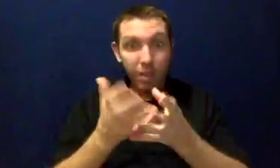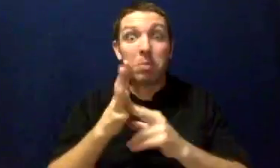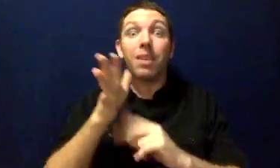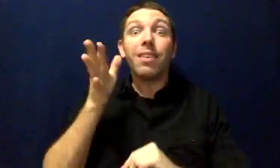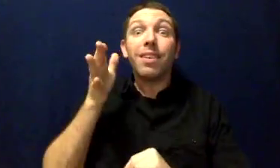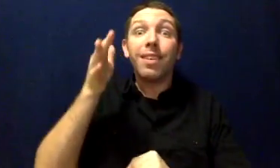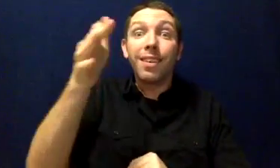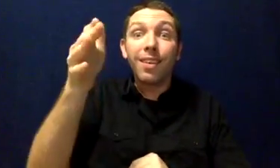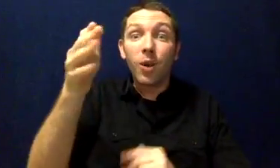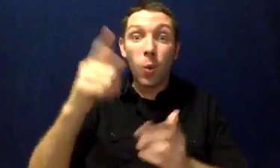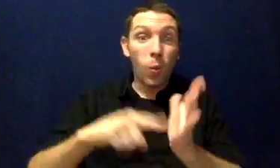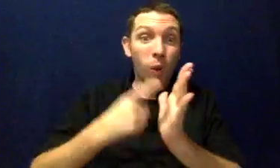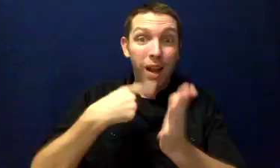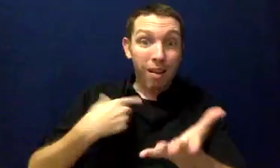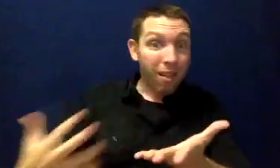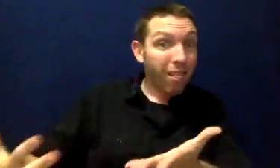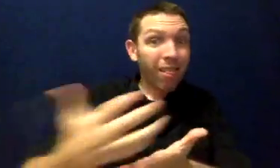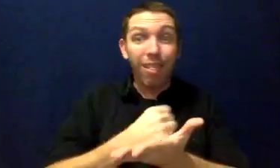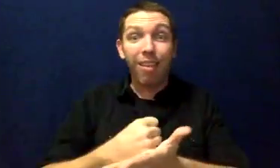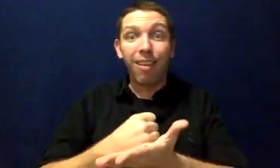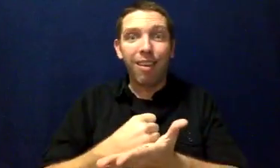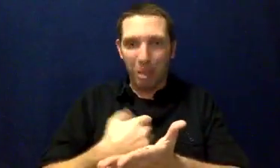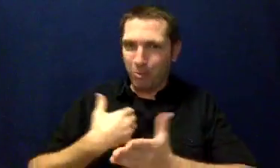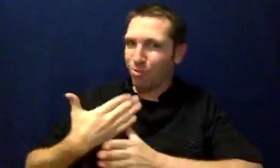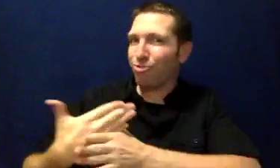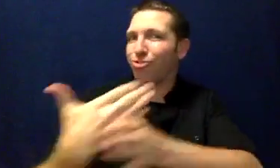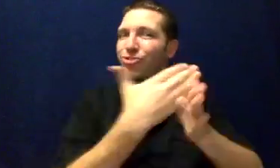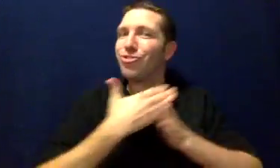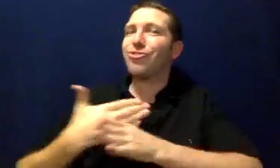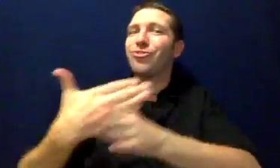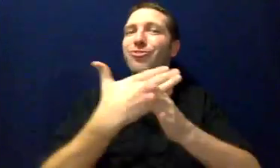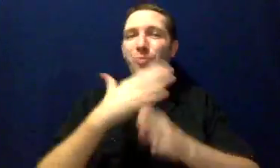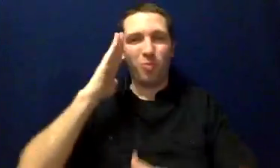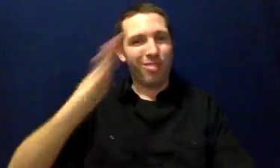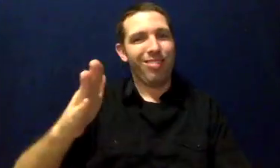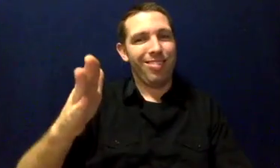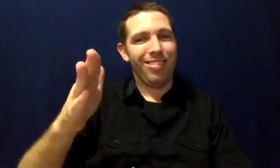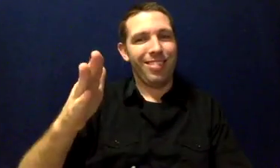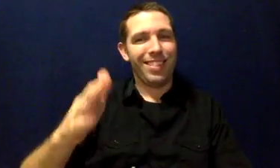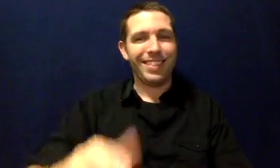Once we accomplish that, we'll be happy to share that information with you.